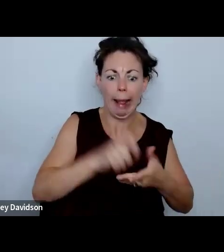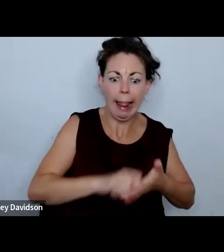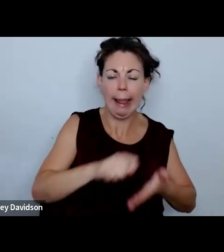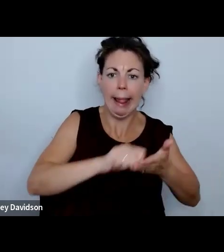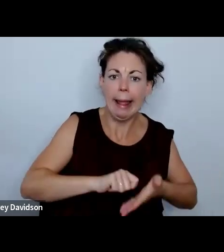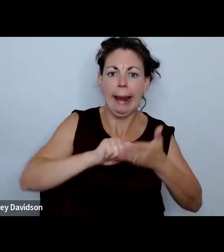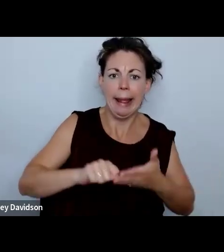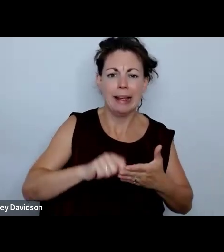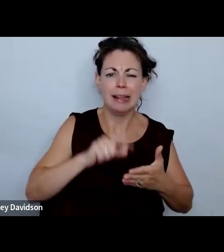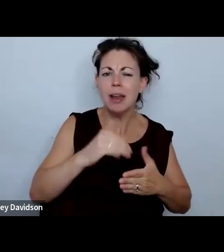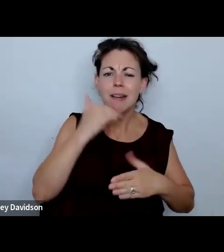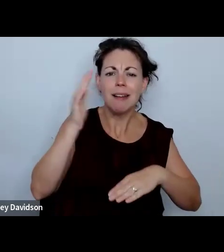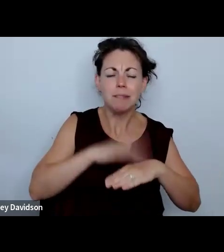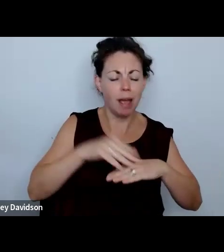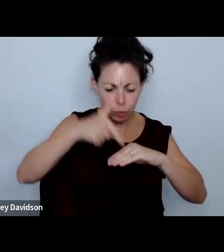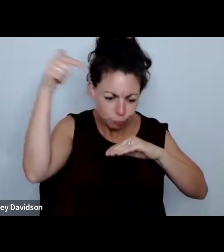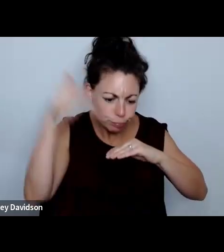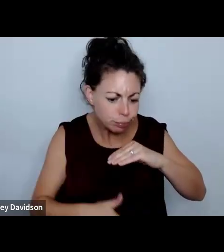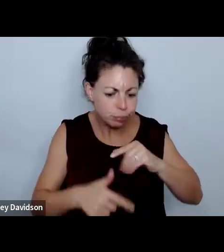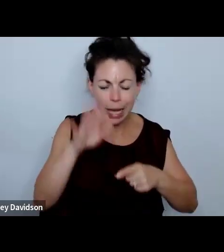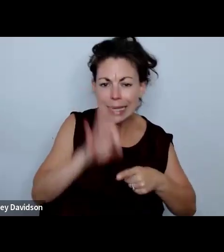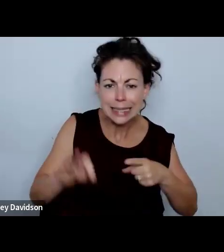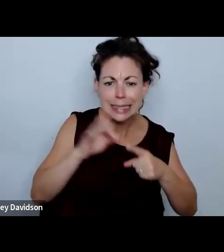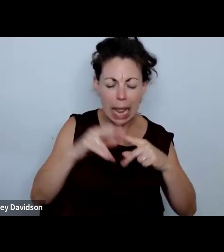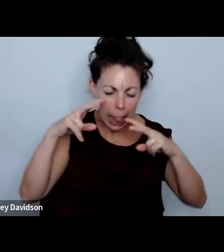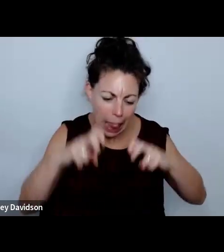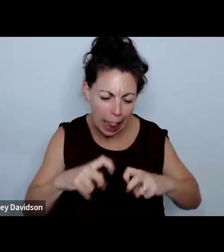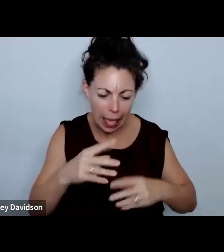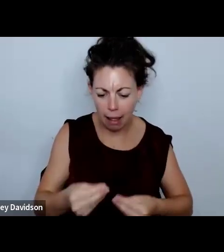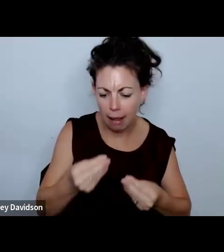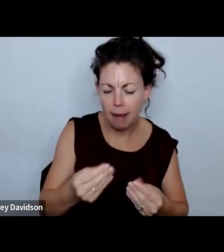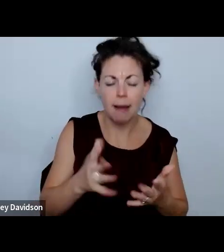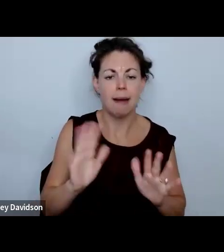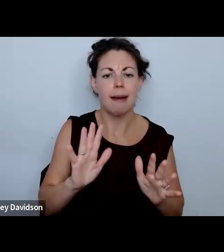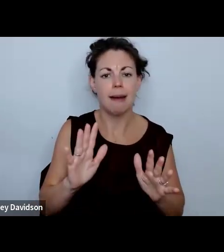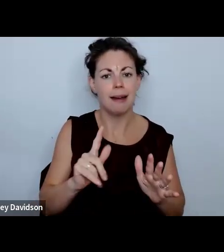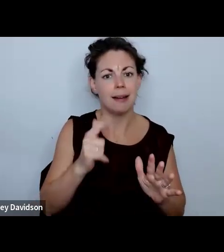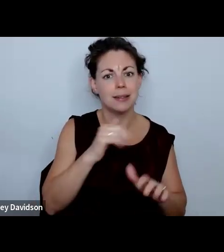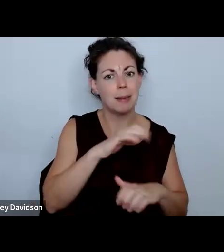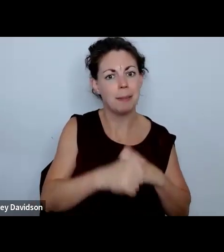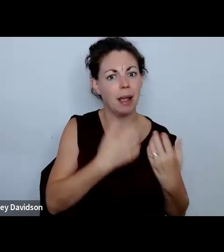detailed reports on the big challenges facing UK society and the world.